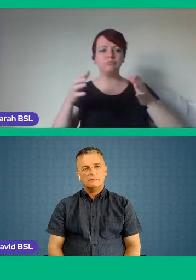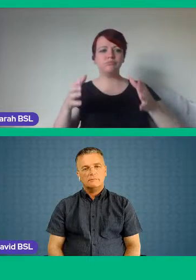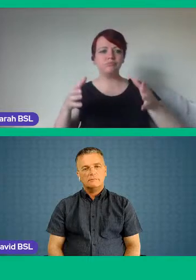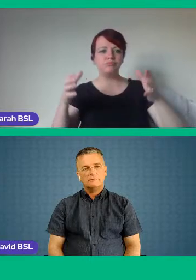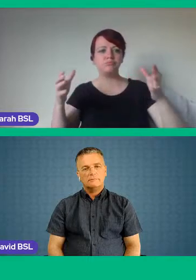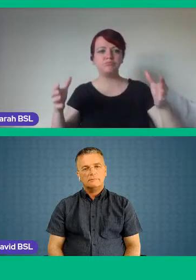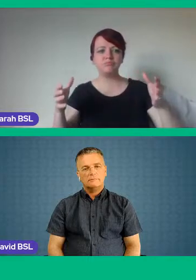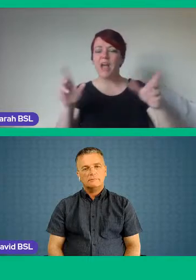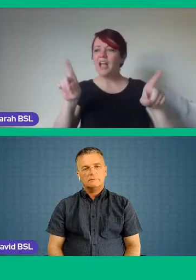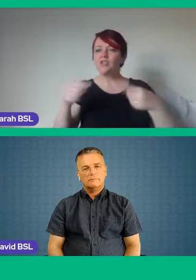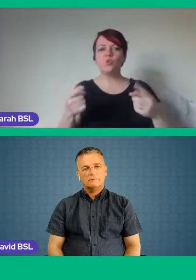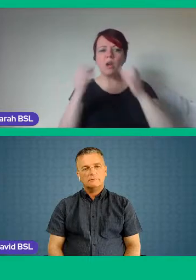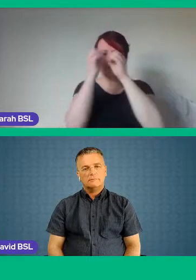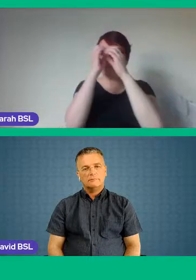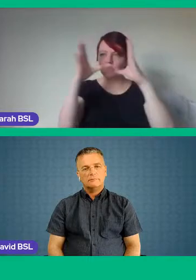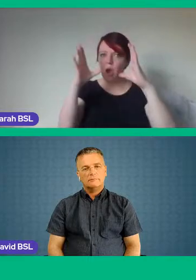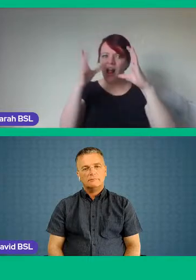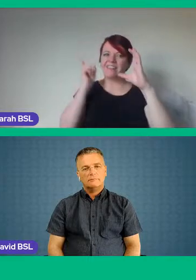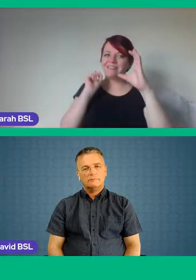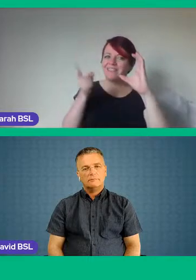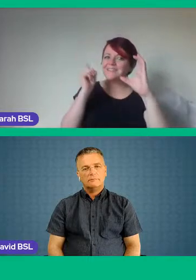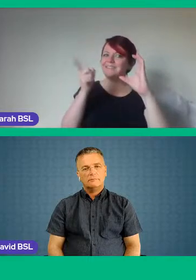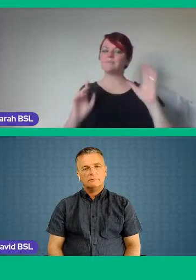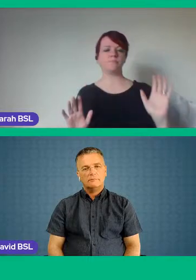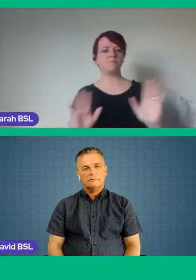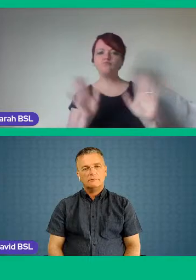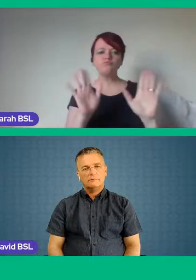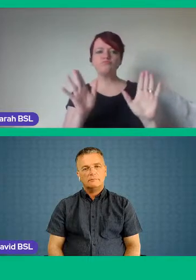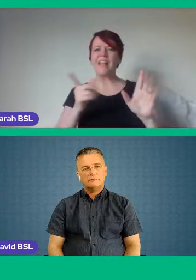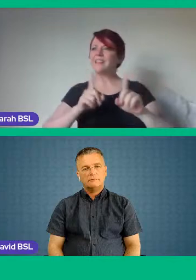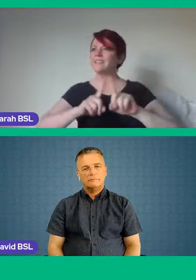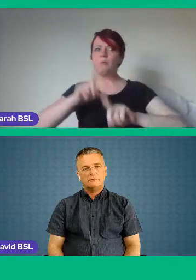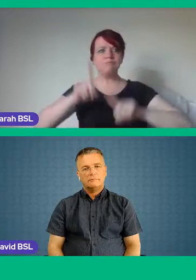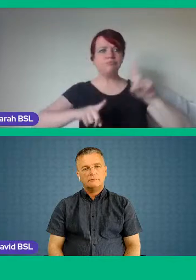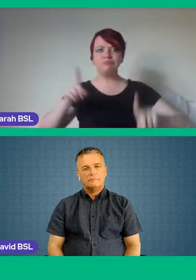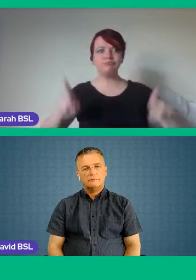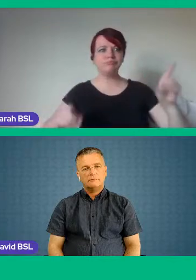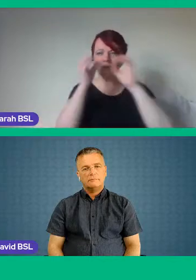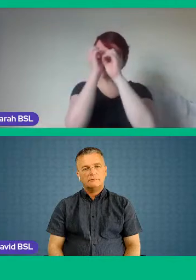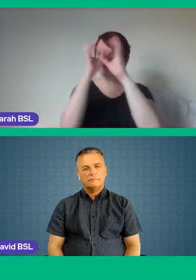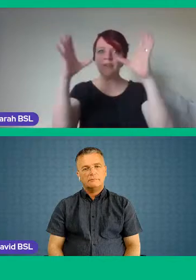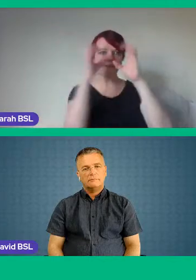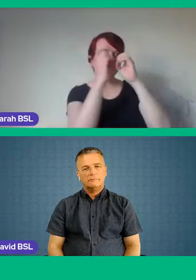there is, for me personally, no one set methodology that I would take to process.